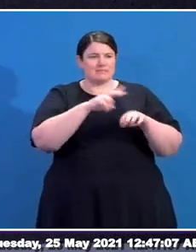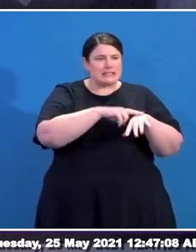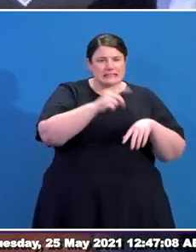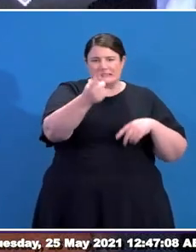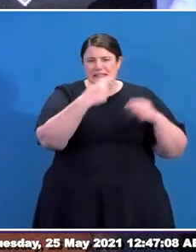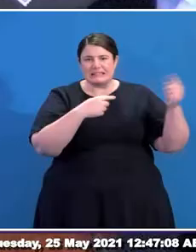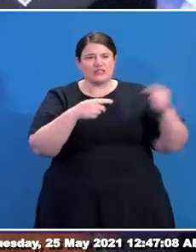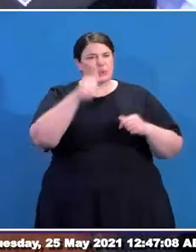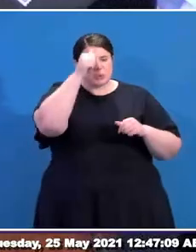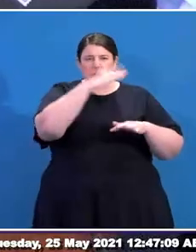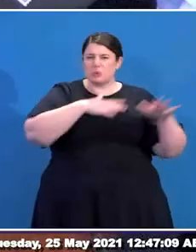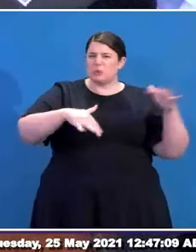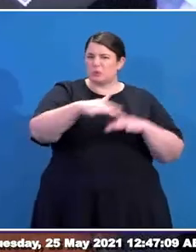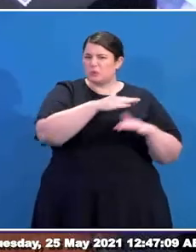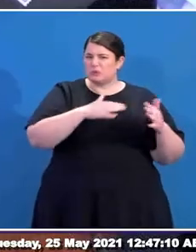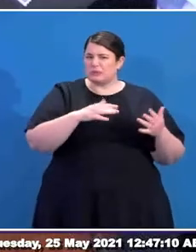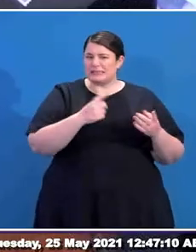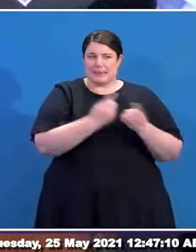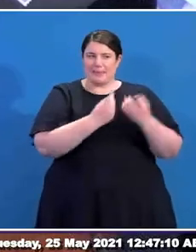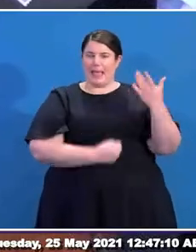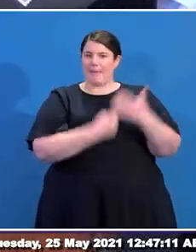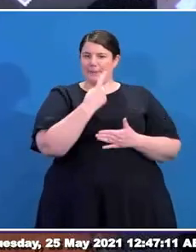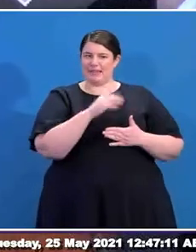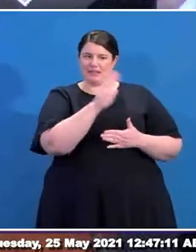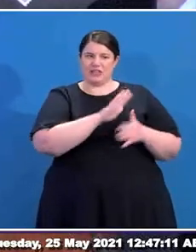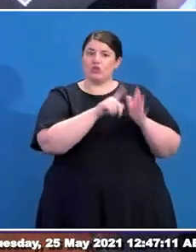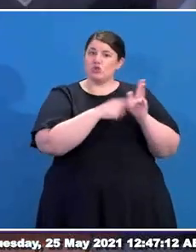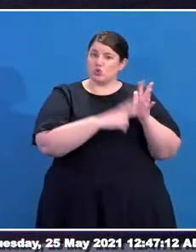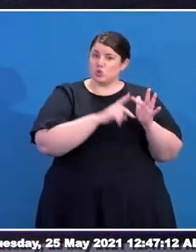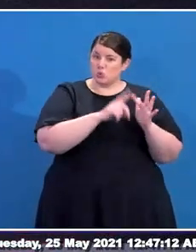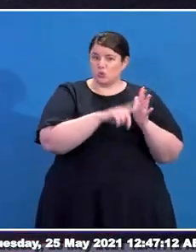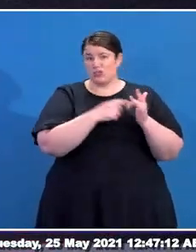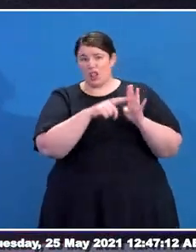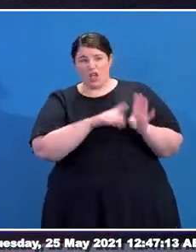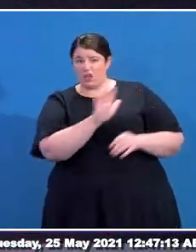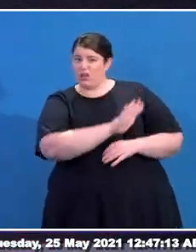of where you were at at the end of June and the early part of July? Yes, that's right.